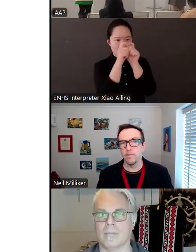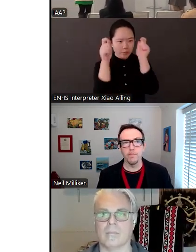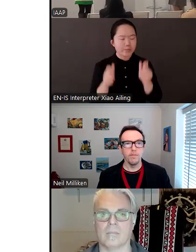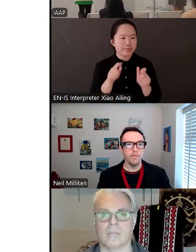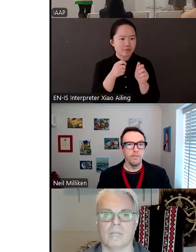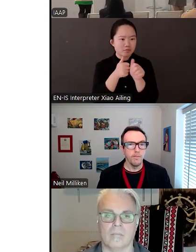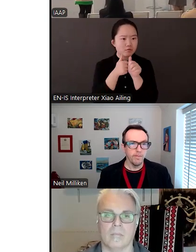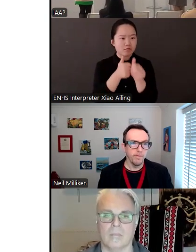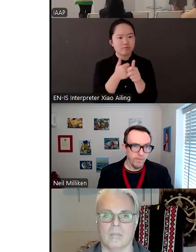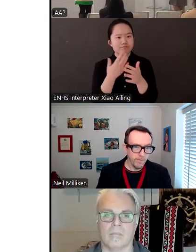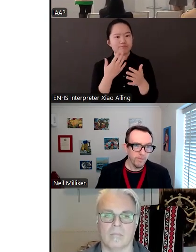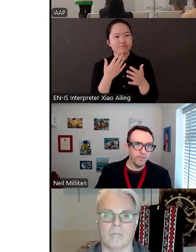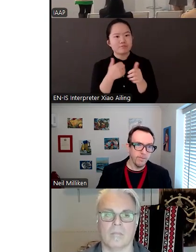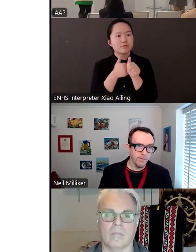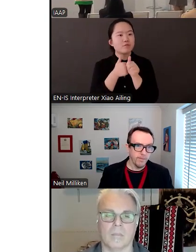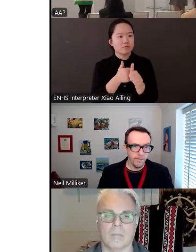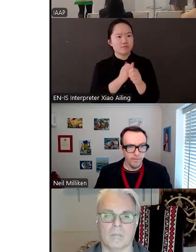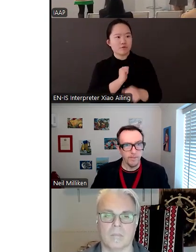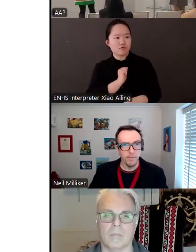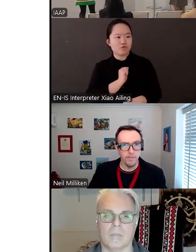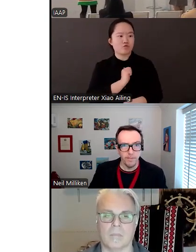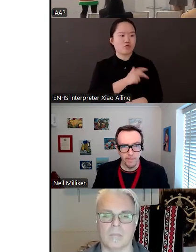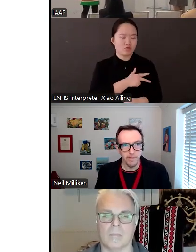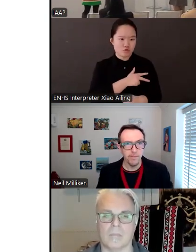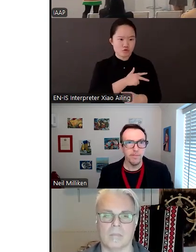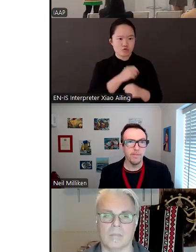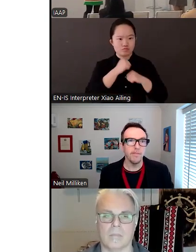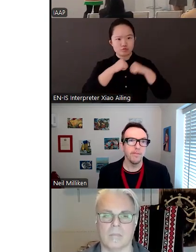social social structure that is a prison specific type of people?